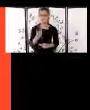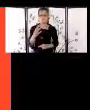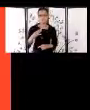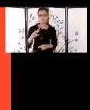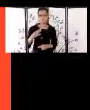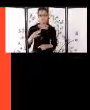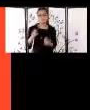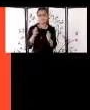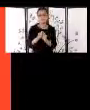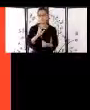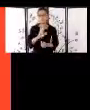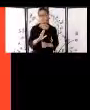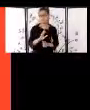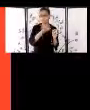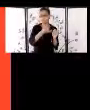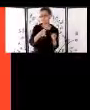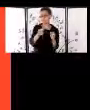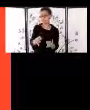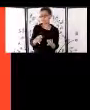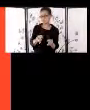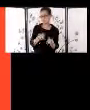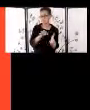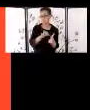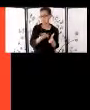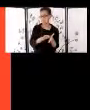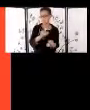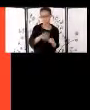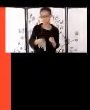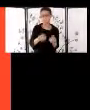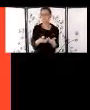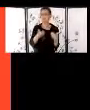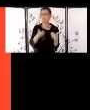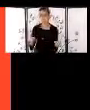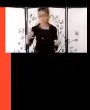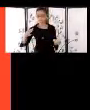apply through their own separate account, especially if any individuals are also applying